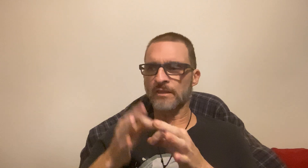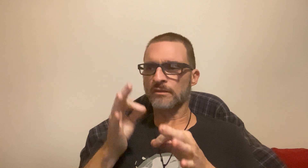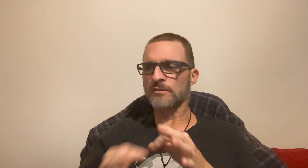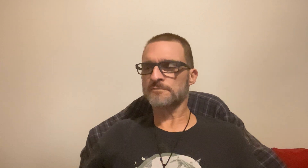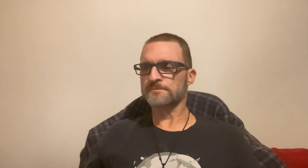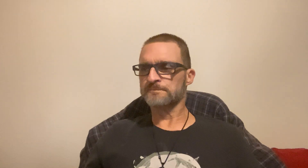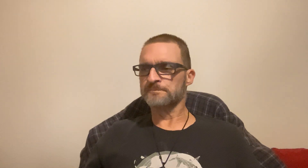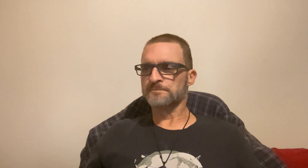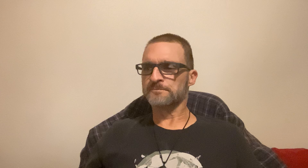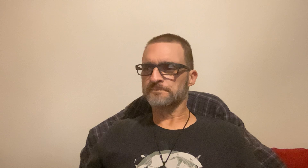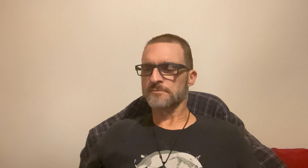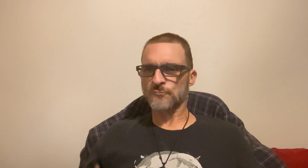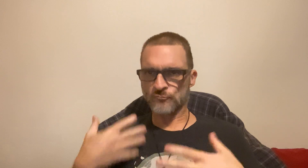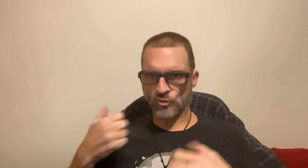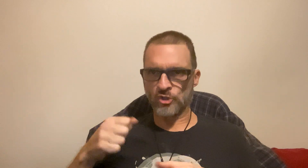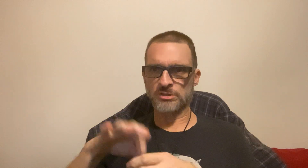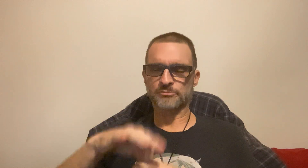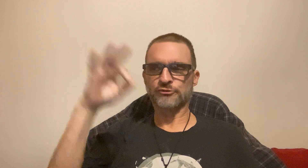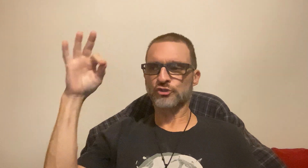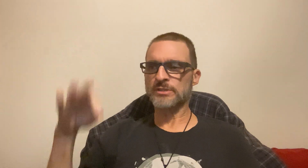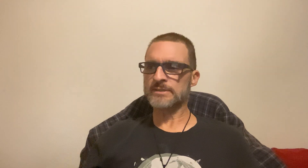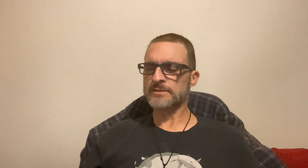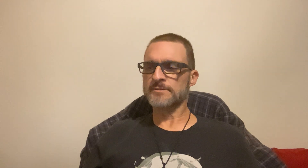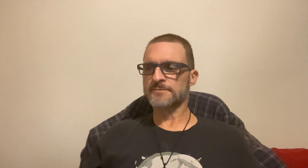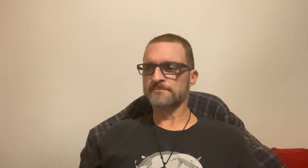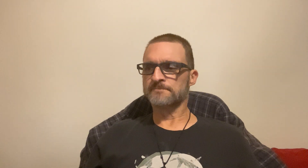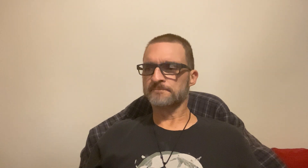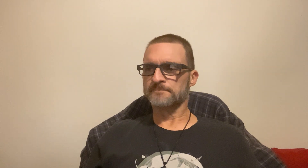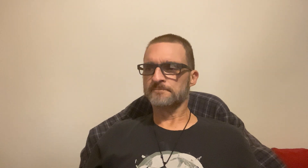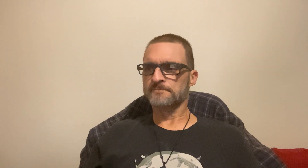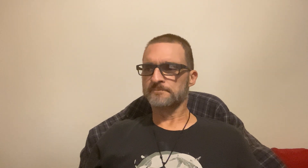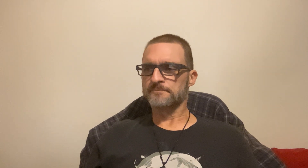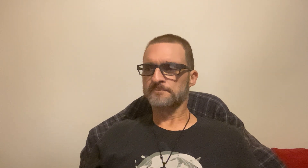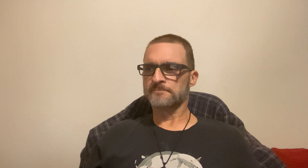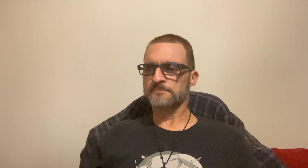I have strong faith. Strong spirit. It's interesting.